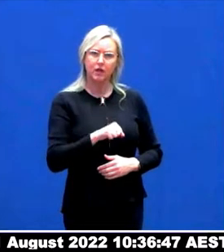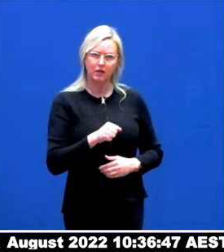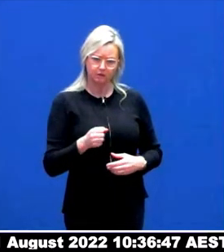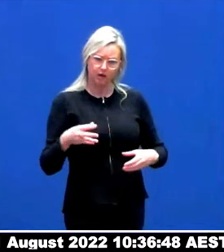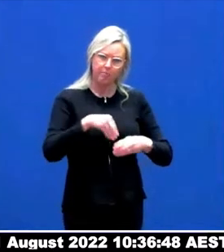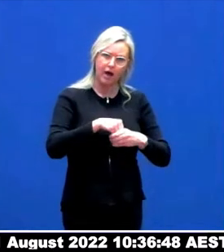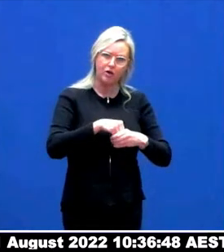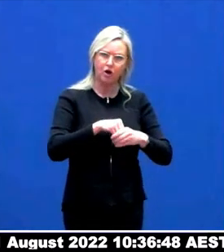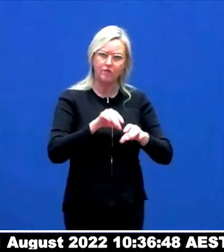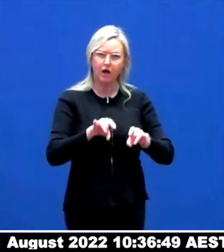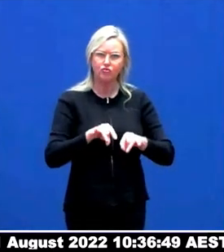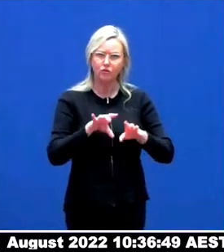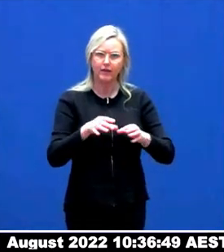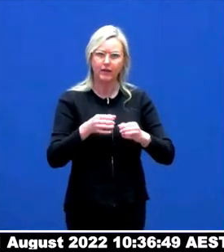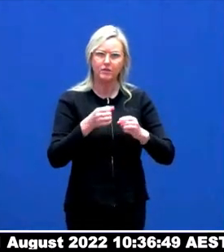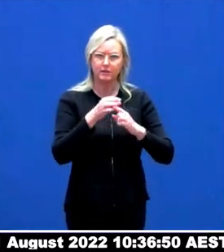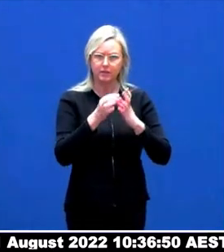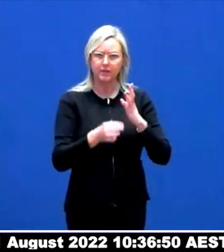the states and territories. MS EASTMAN: But it's hard, isn't it, that if there's no